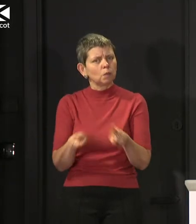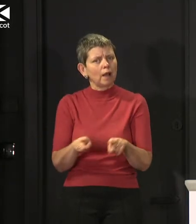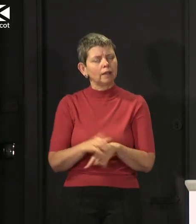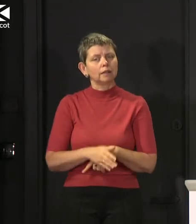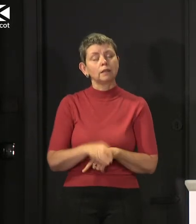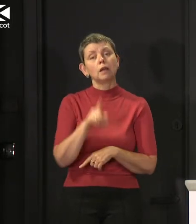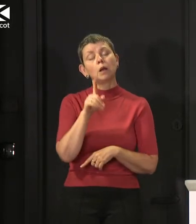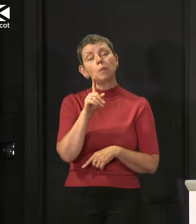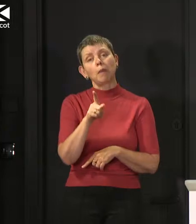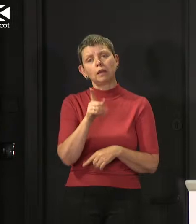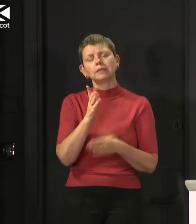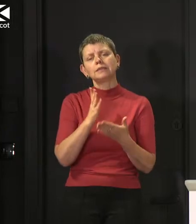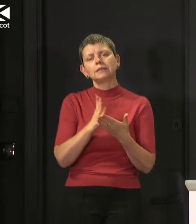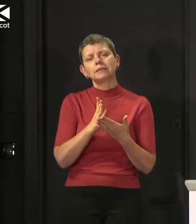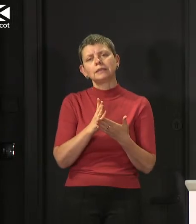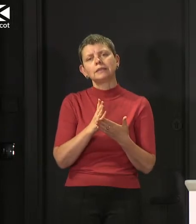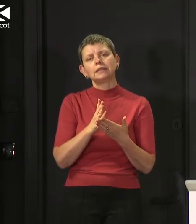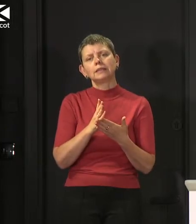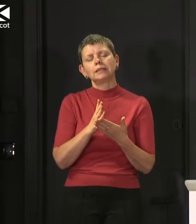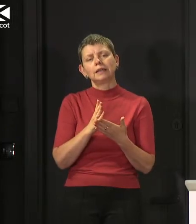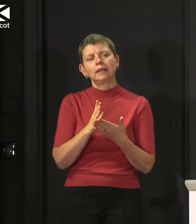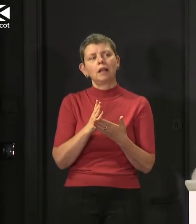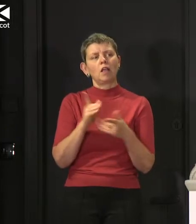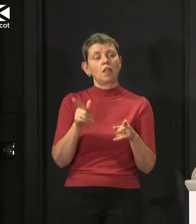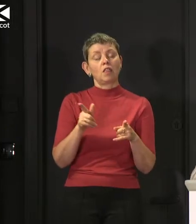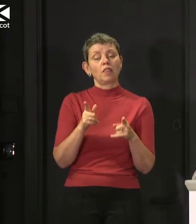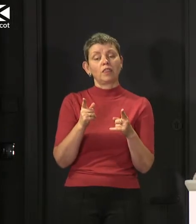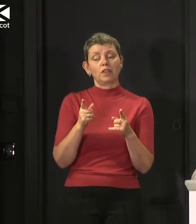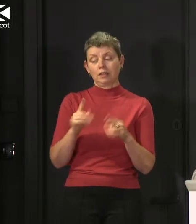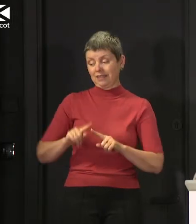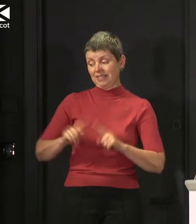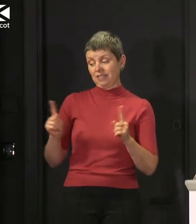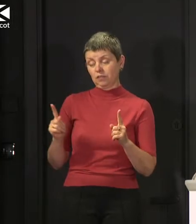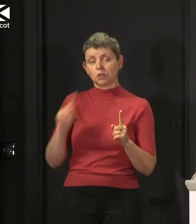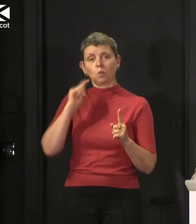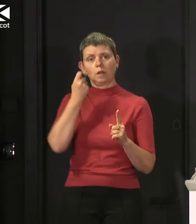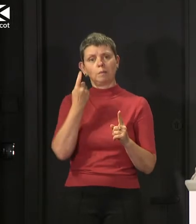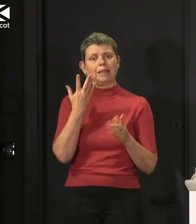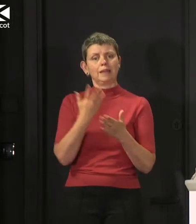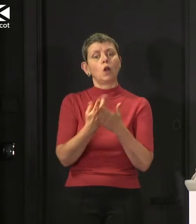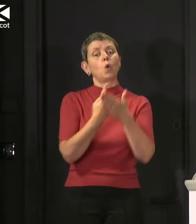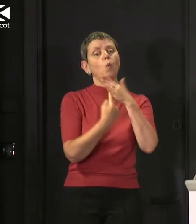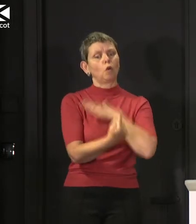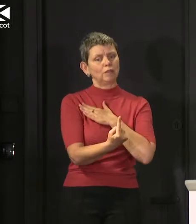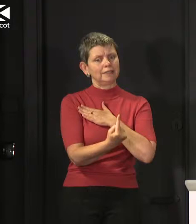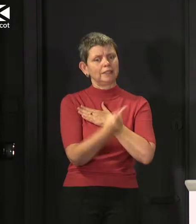the issue is about the requirement to quarantine, it's not about barring people coming altogether.